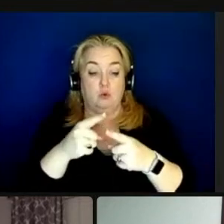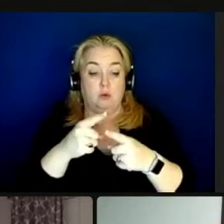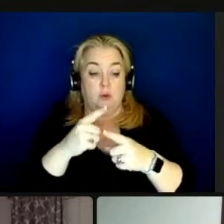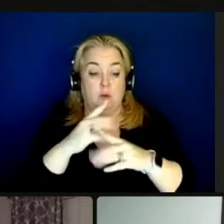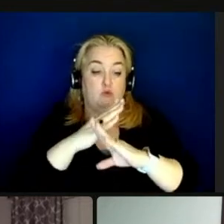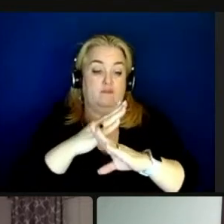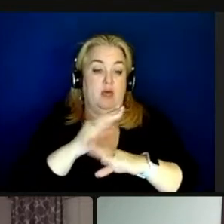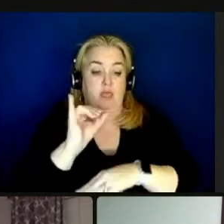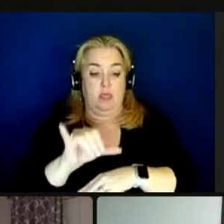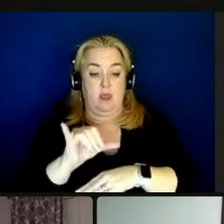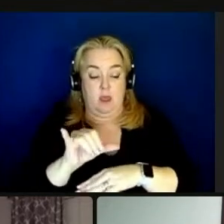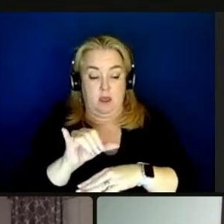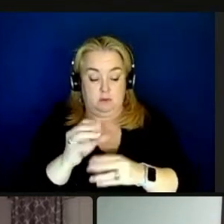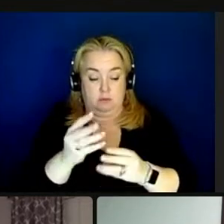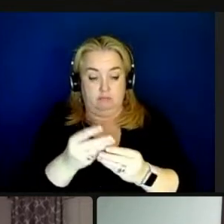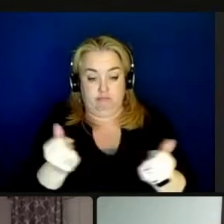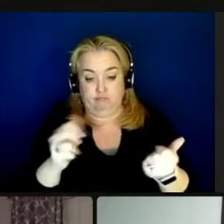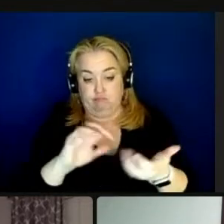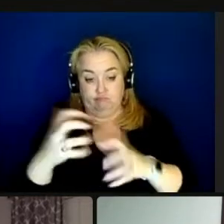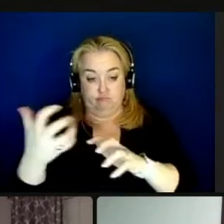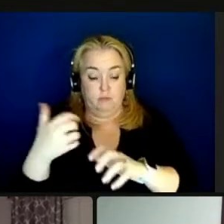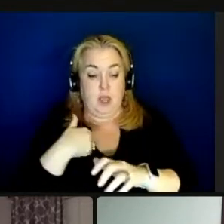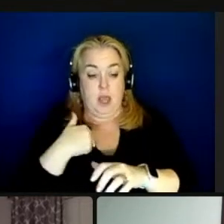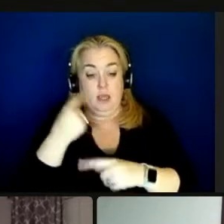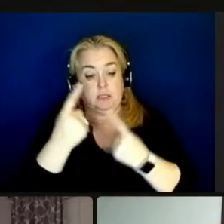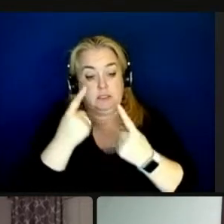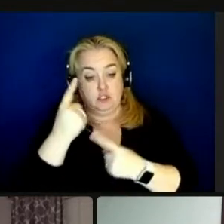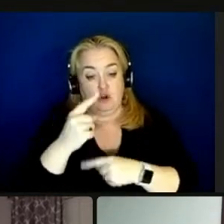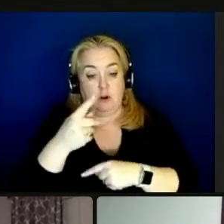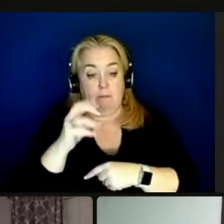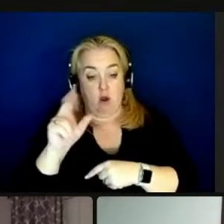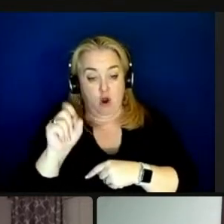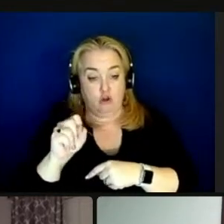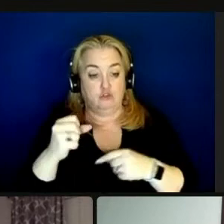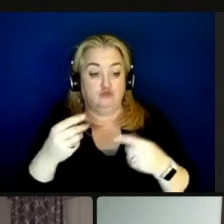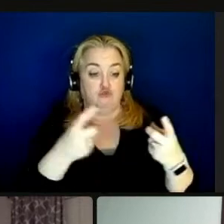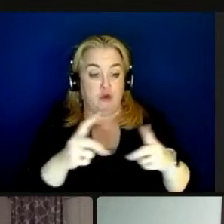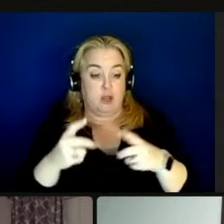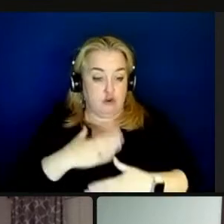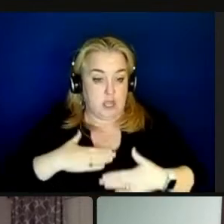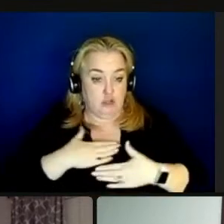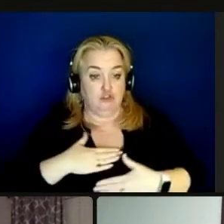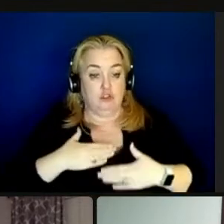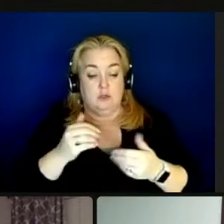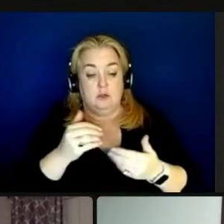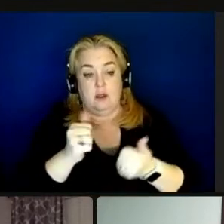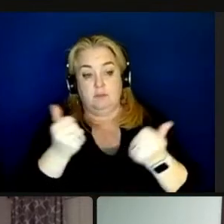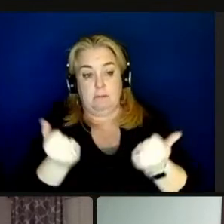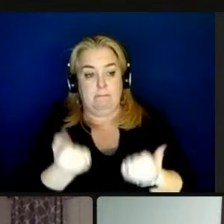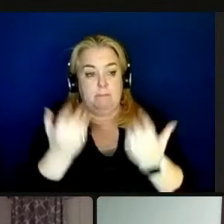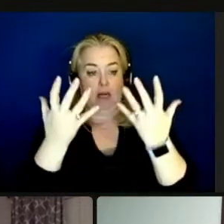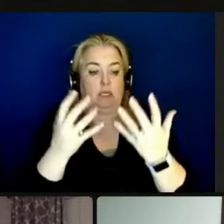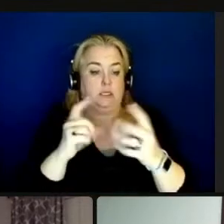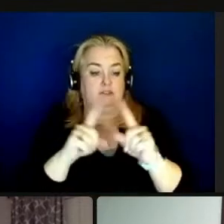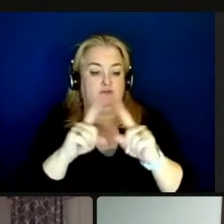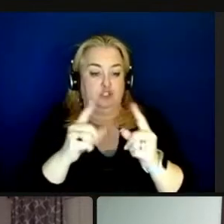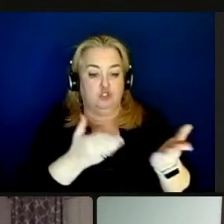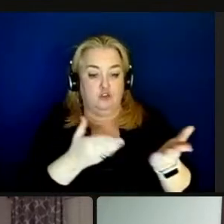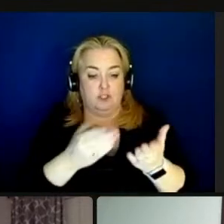WE HAVE WILL BE CONSIDERING THIS EVENING WILL HELP PREVENT THAT CONTINUING EROSION.